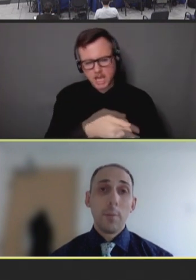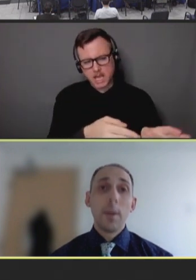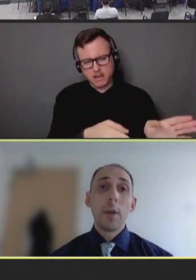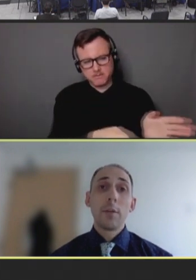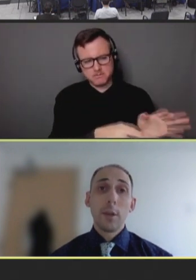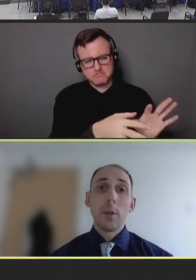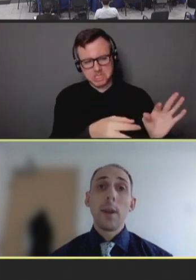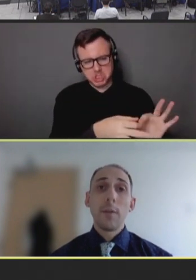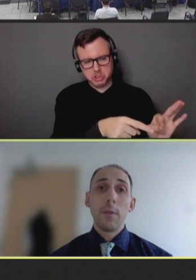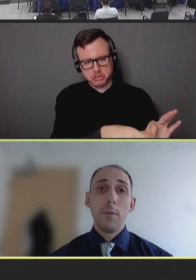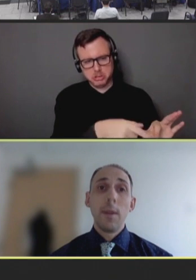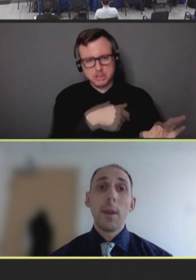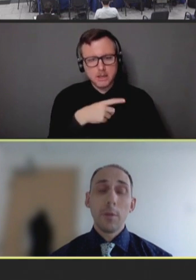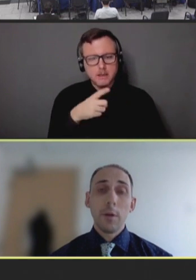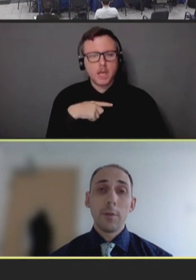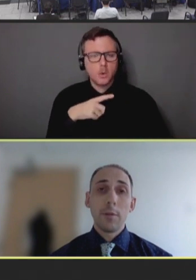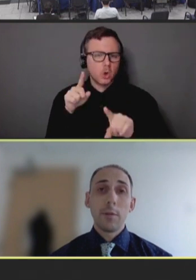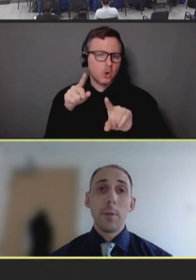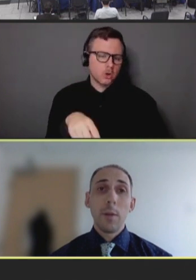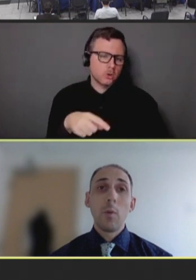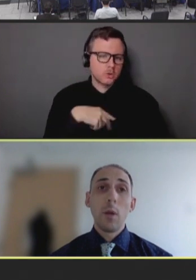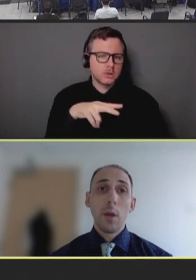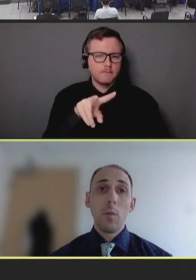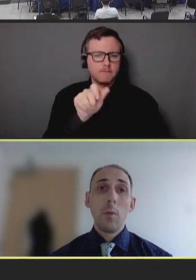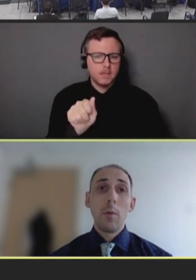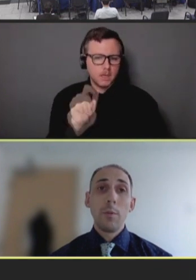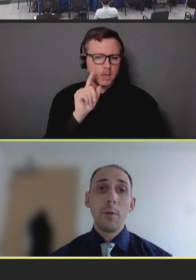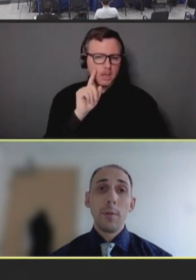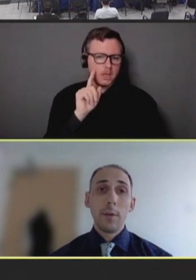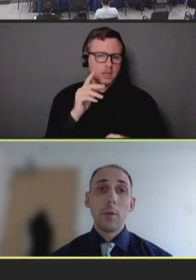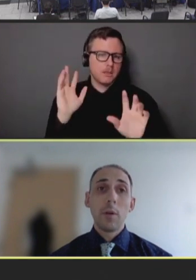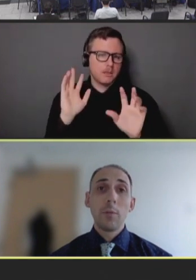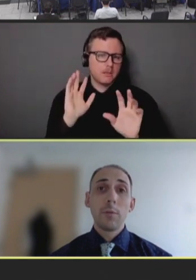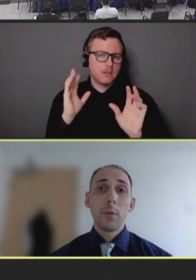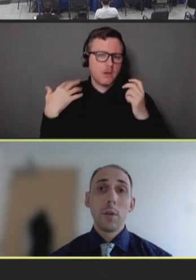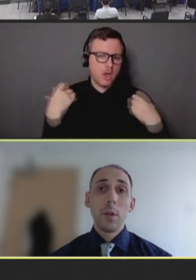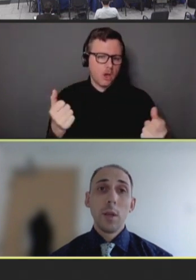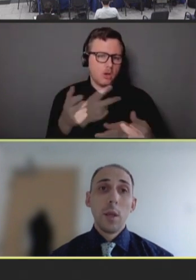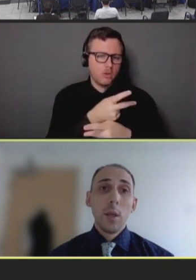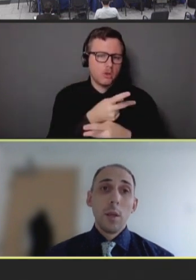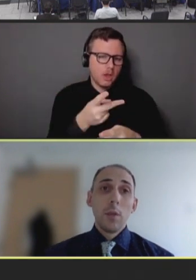medical attention at the V.A. healthcare system, and we would observe these outcomes.